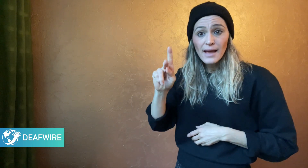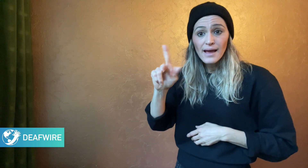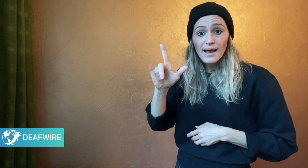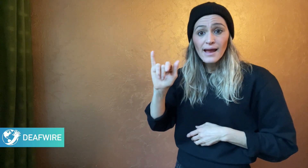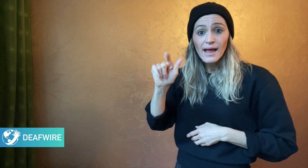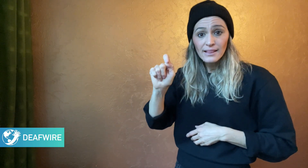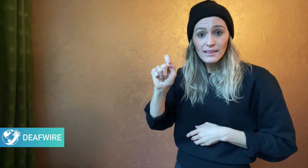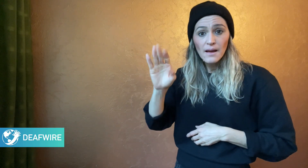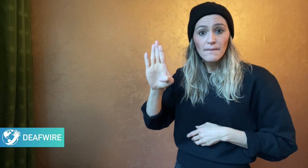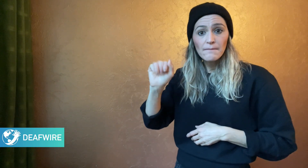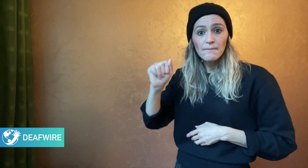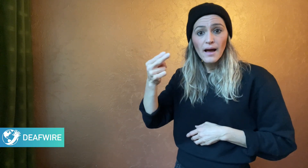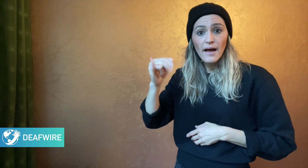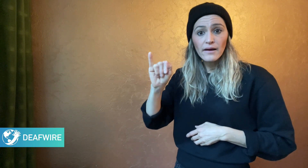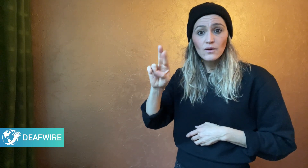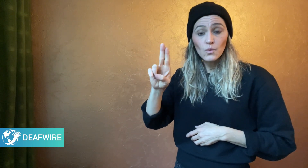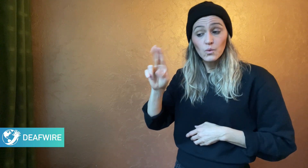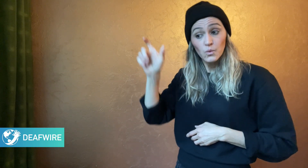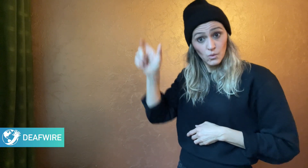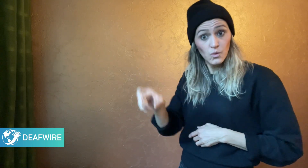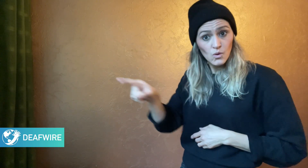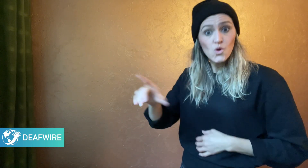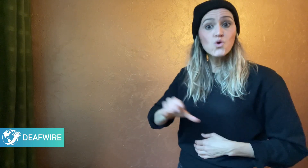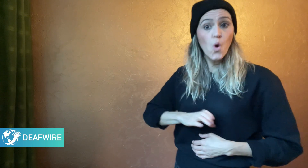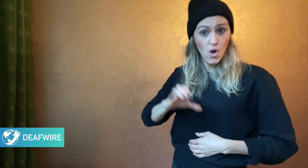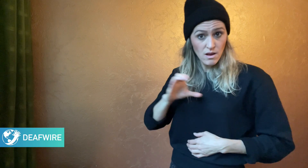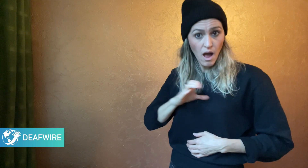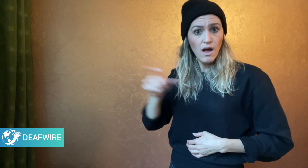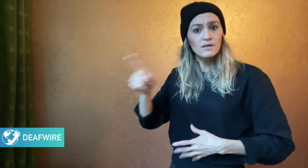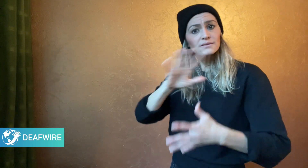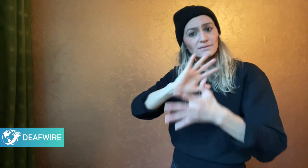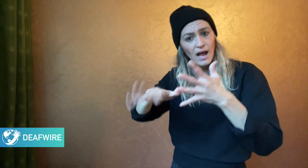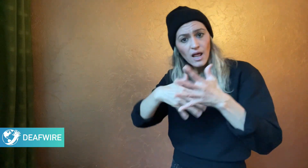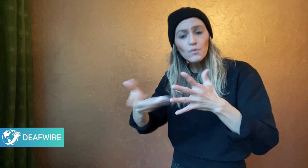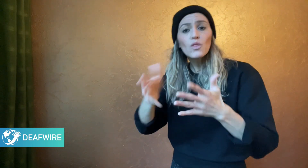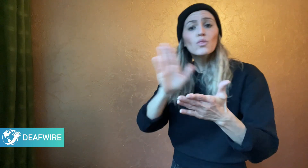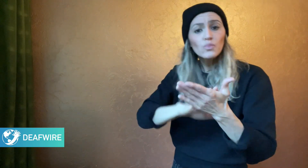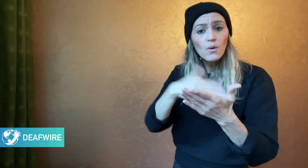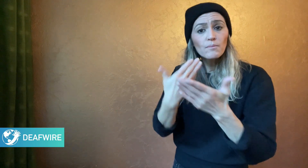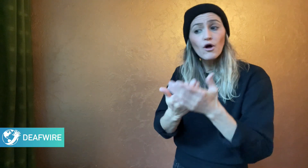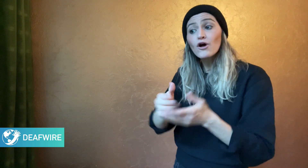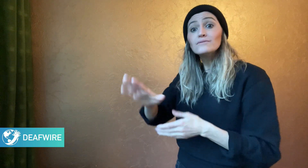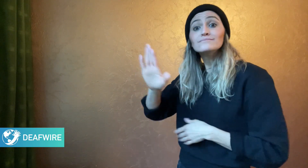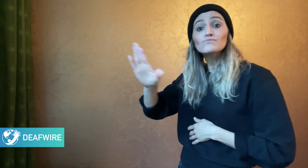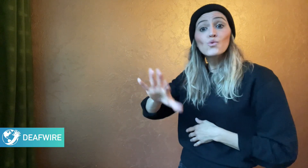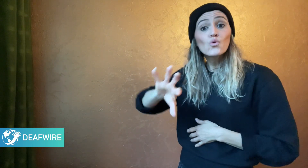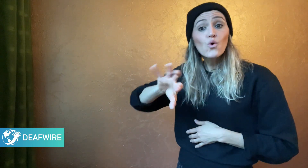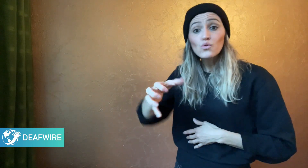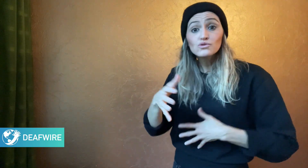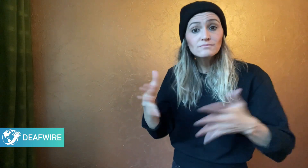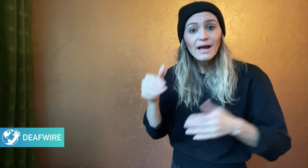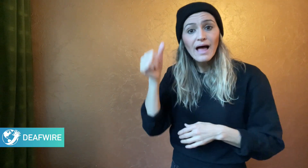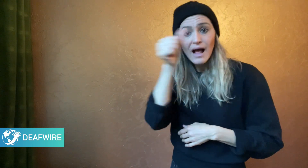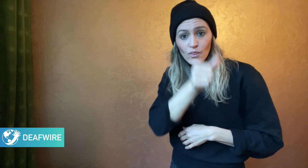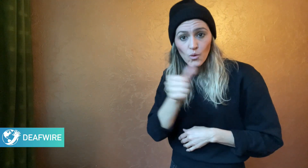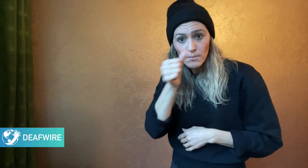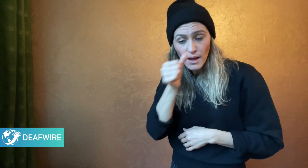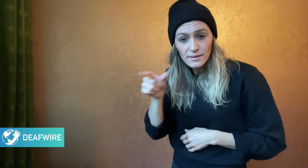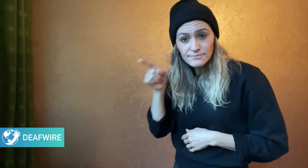Meklit Bahiru is a CODA sign language interpreter from Ethiopia.